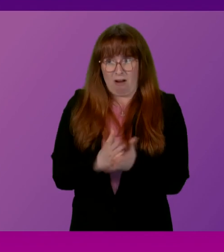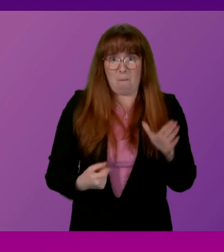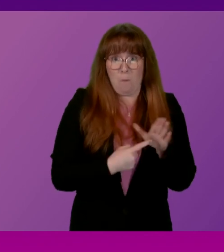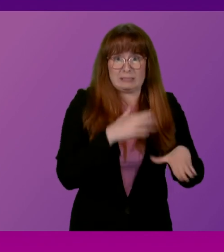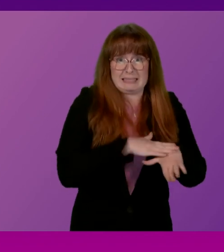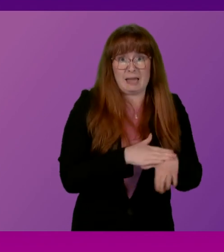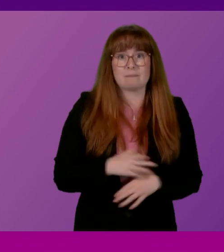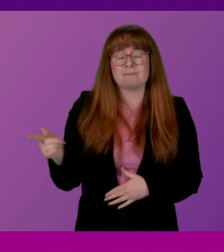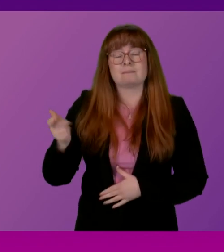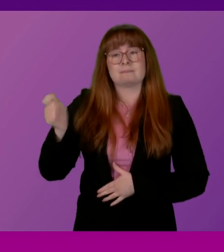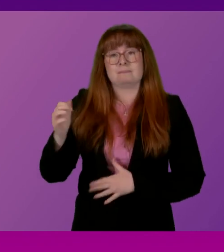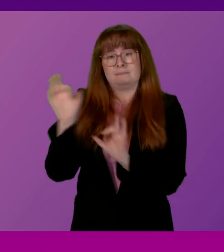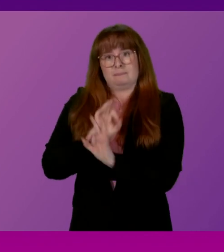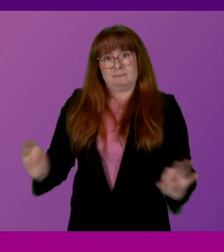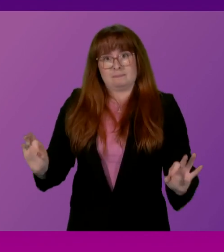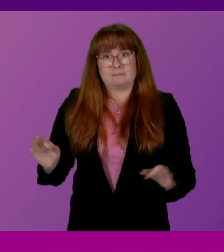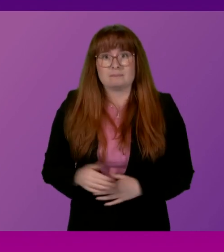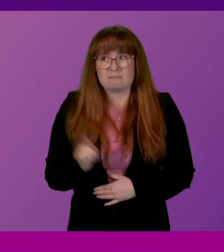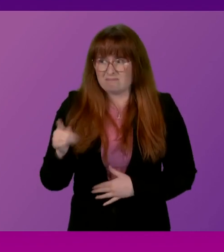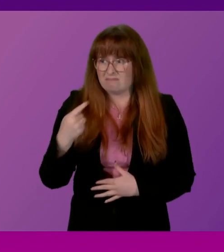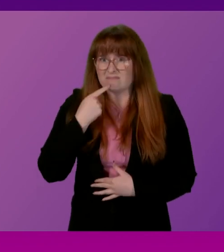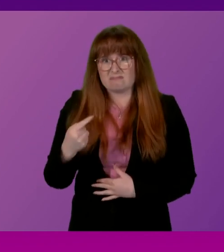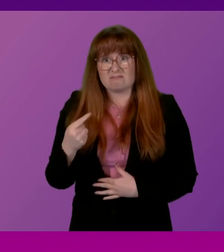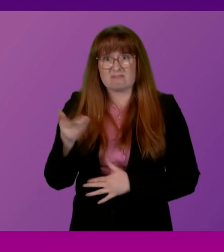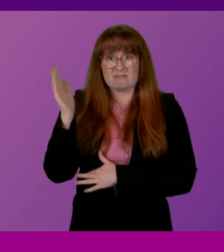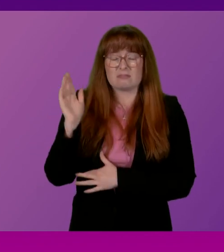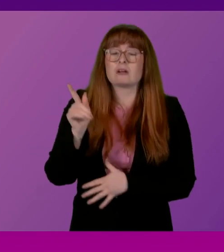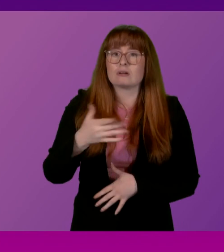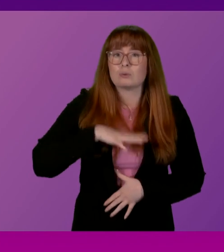Members! He is silent on all those questions. Let us hear Mr Ross.